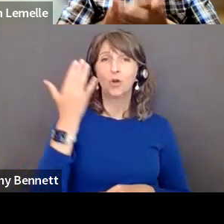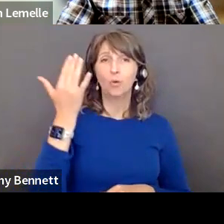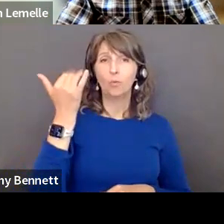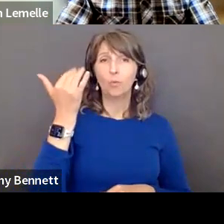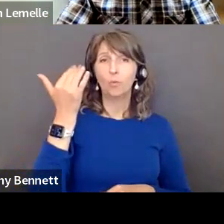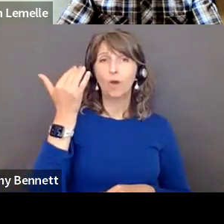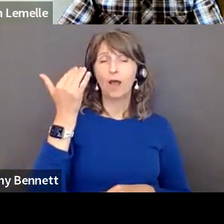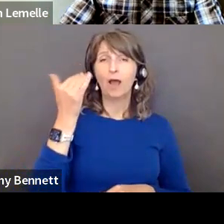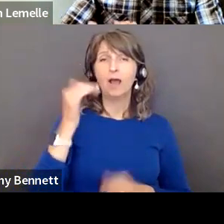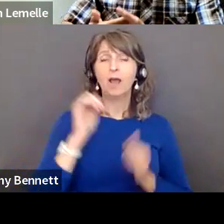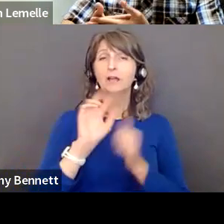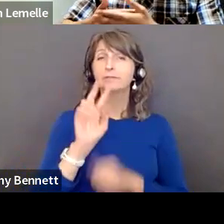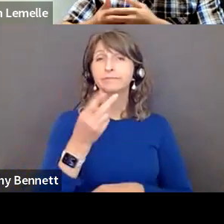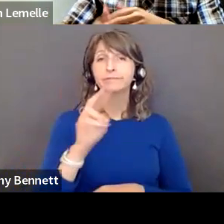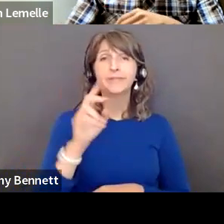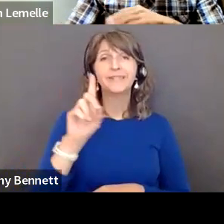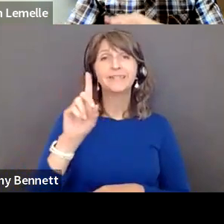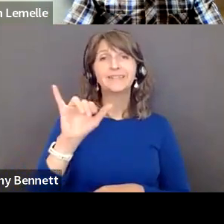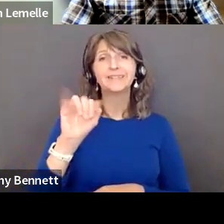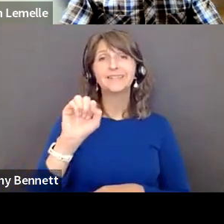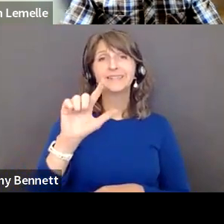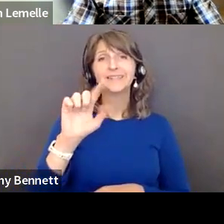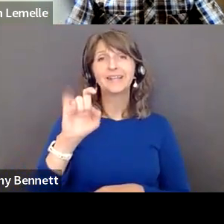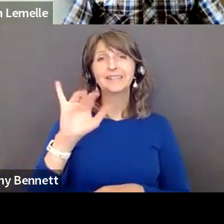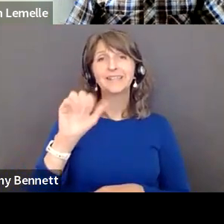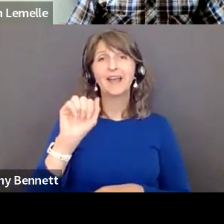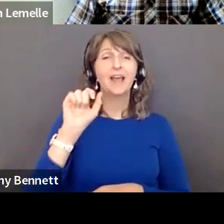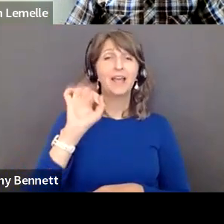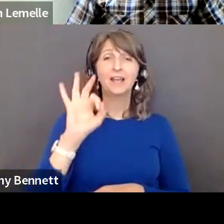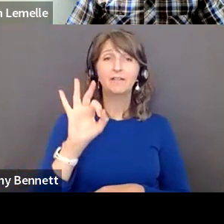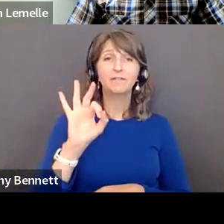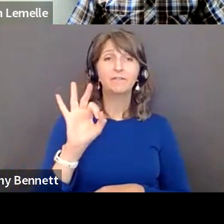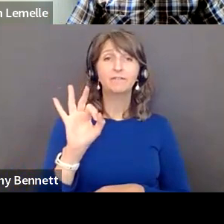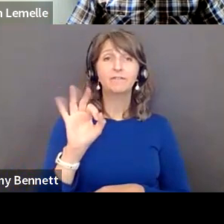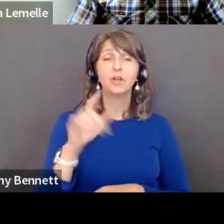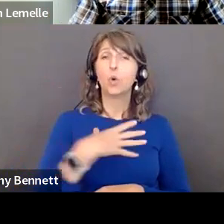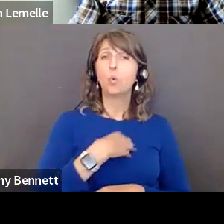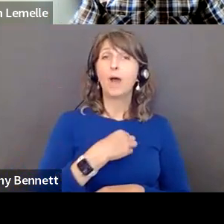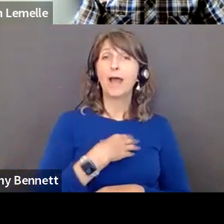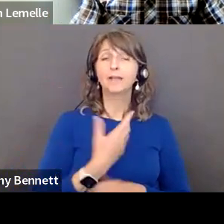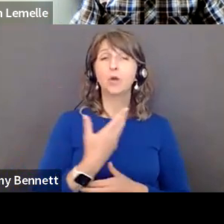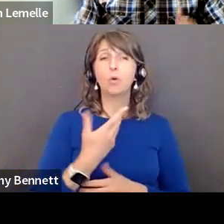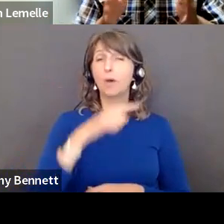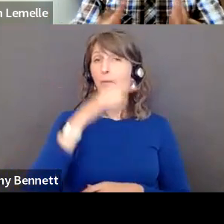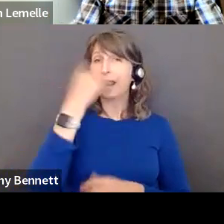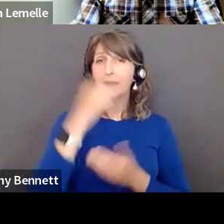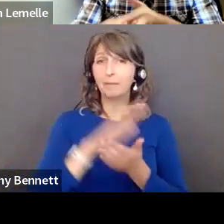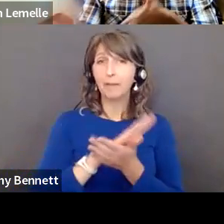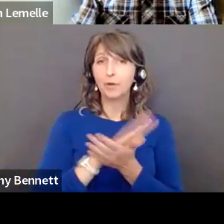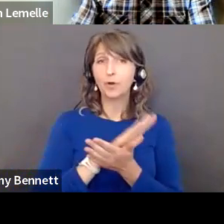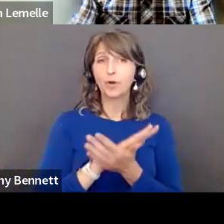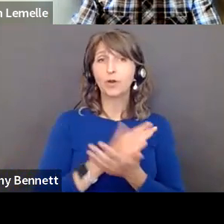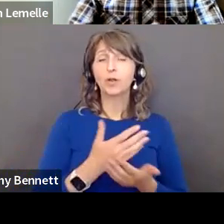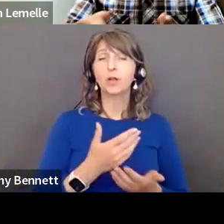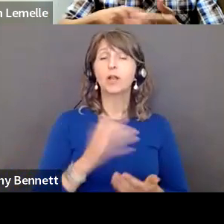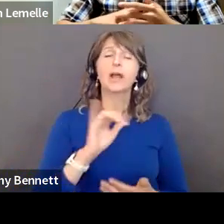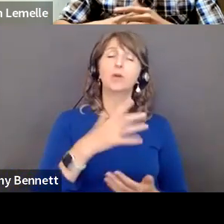Dyslexia. If, and you have like, black paper, like white paper, but the words are in black.